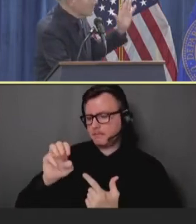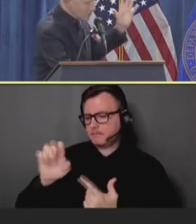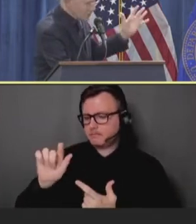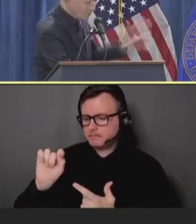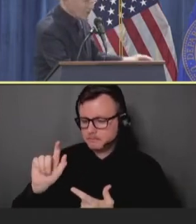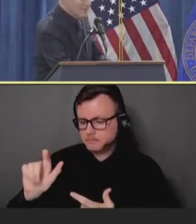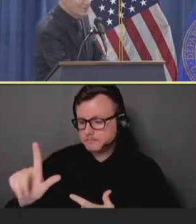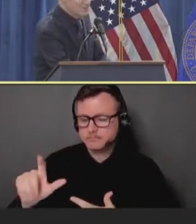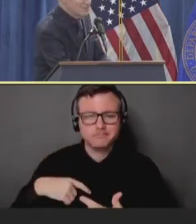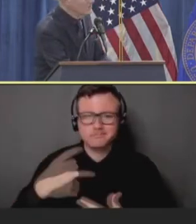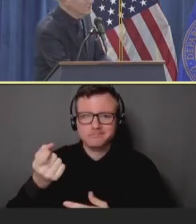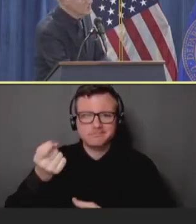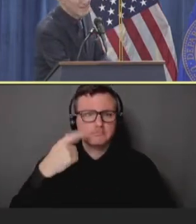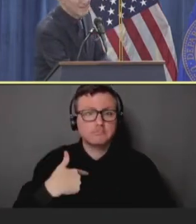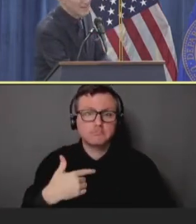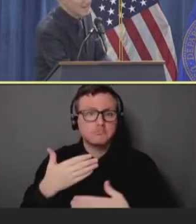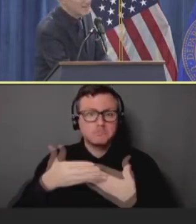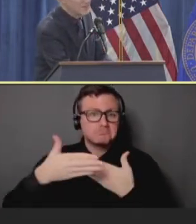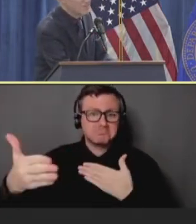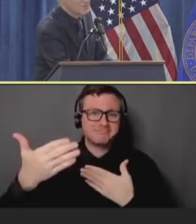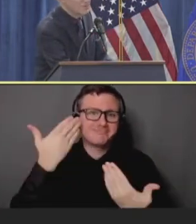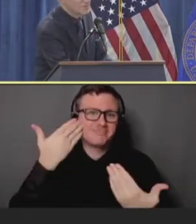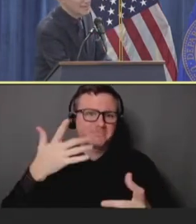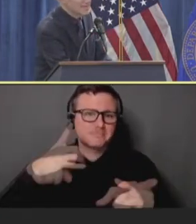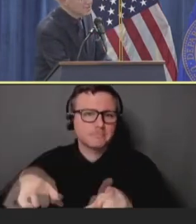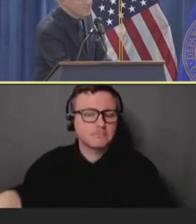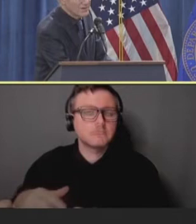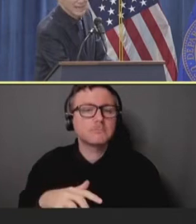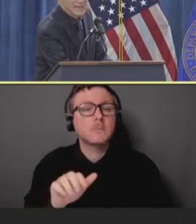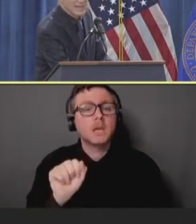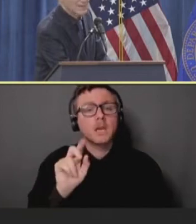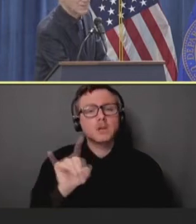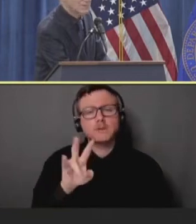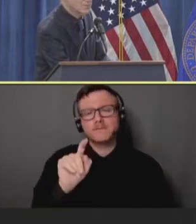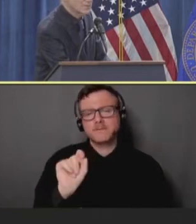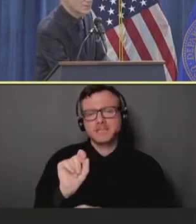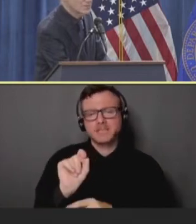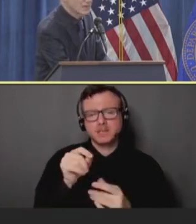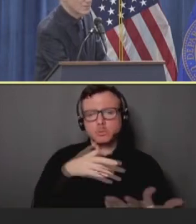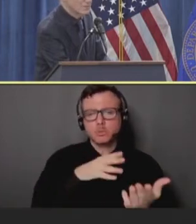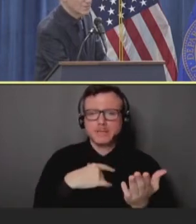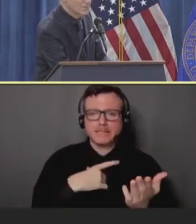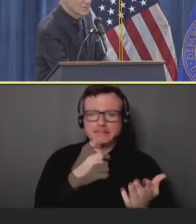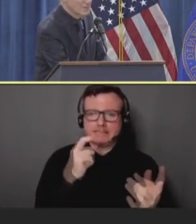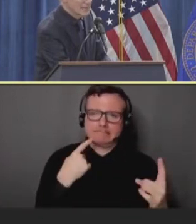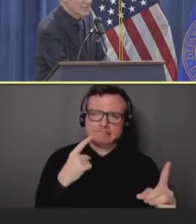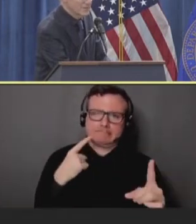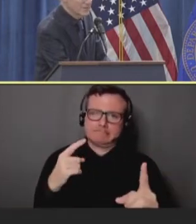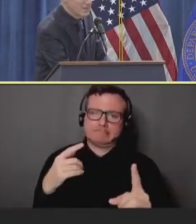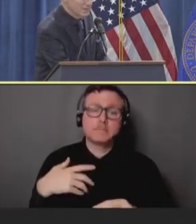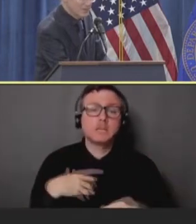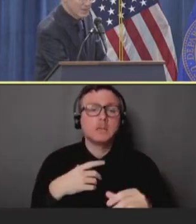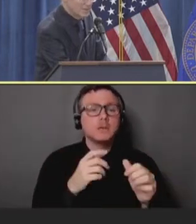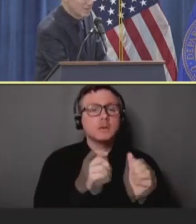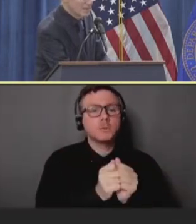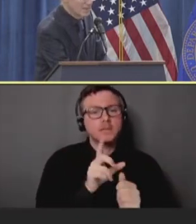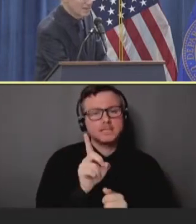We don't know what happens in the future. The adjuvant approach has not so far panned out in a recent trial with an adjuvant dmLT.